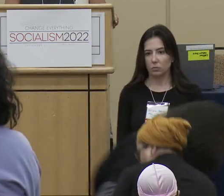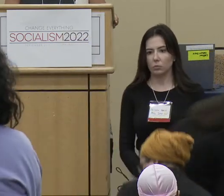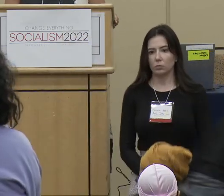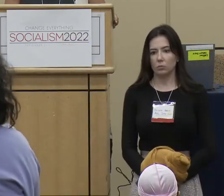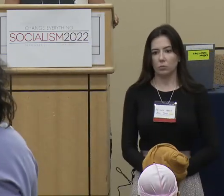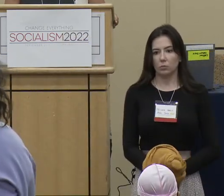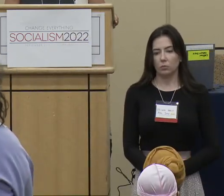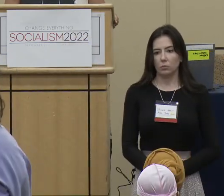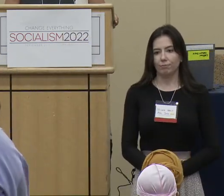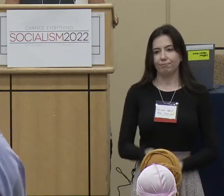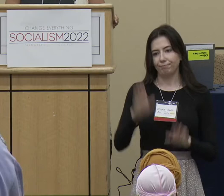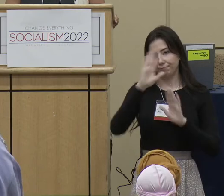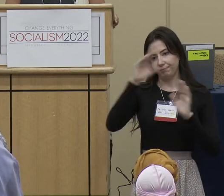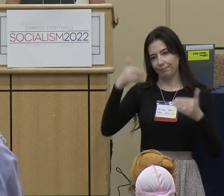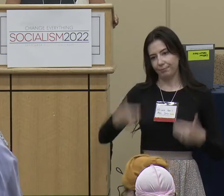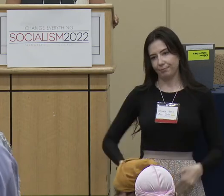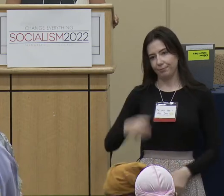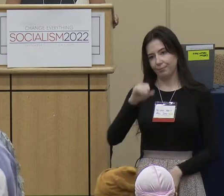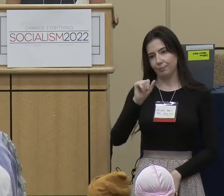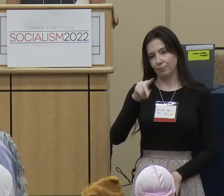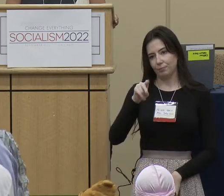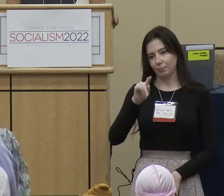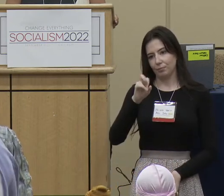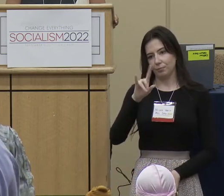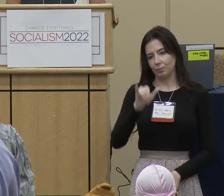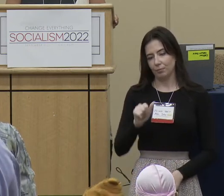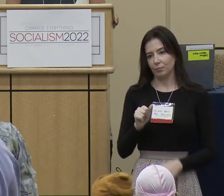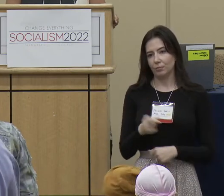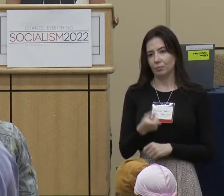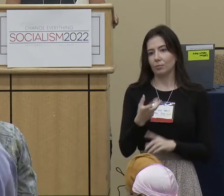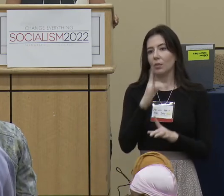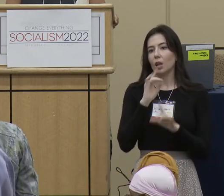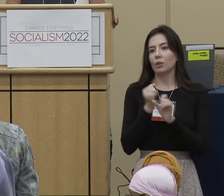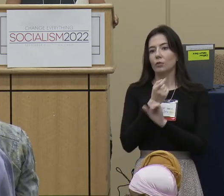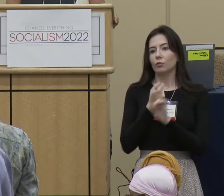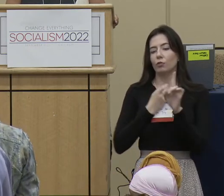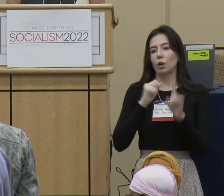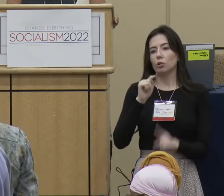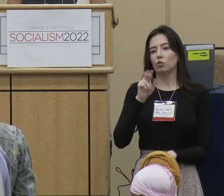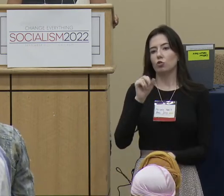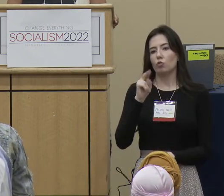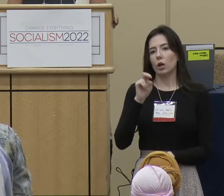≫ Thank you . ≫ Hi, my name is Petra, and I'm